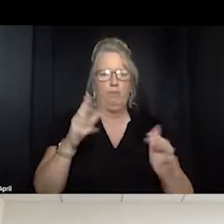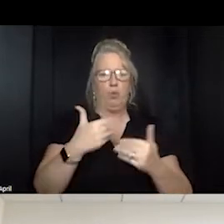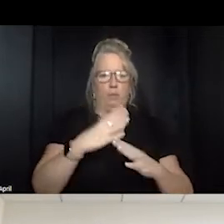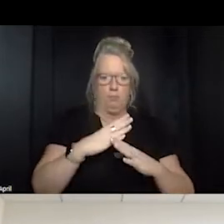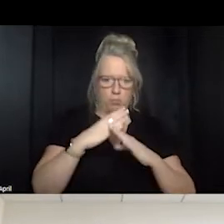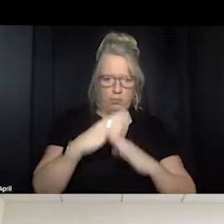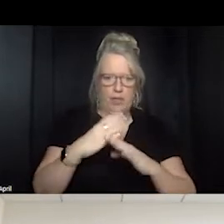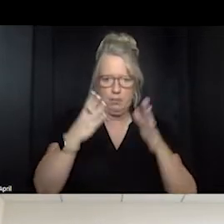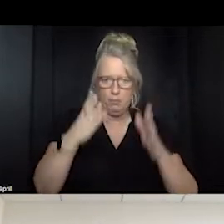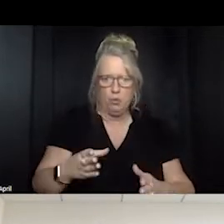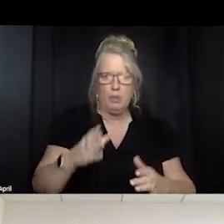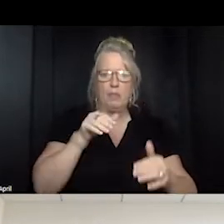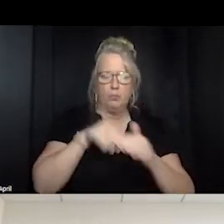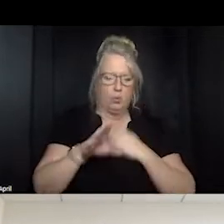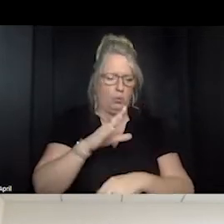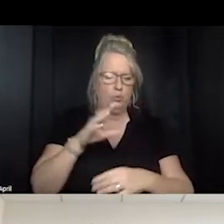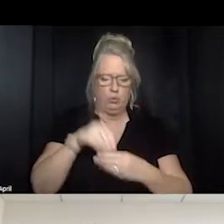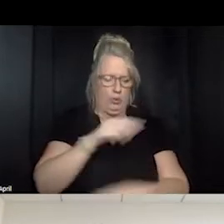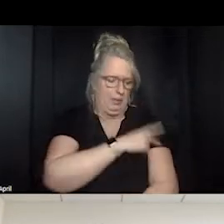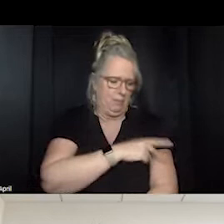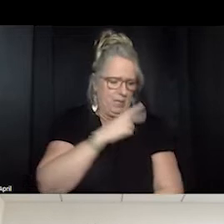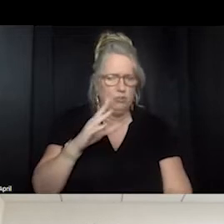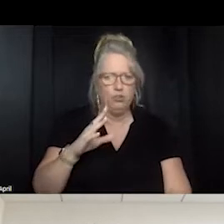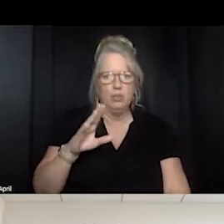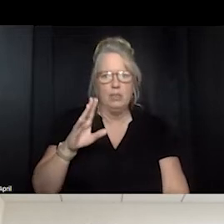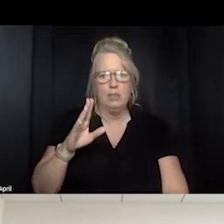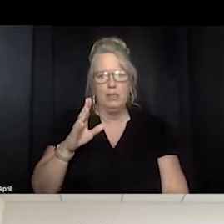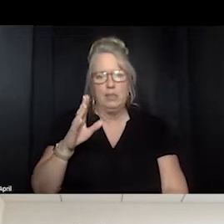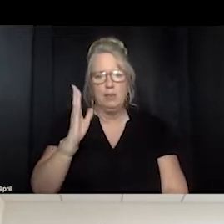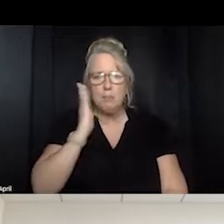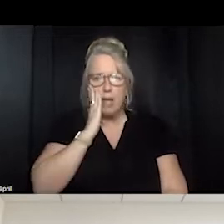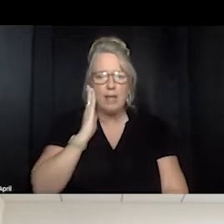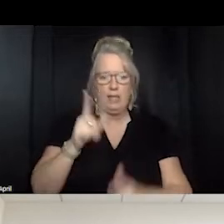FROM GOING INTO AN IN PATIENT BED. BUT THEN TRYING TO MAKE SURE OUR OWN WERE FILLED.